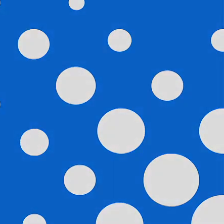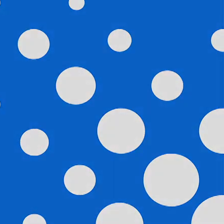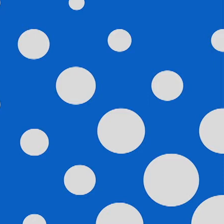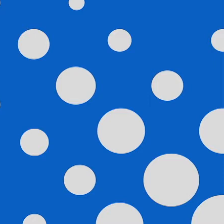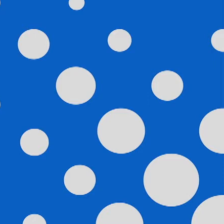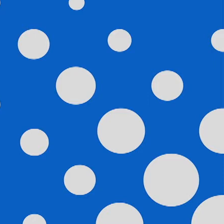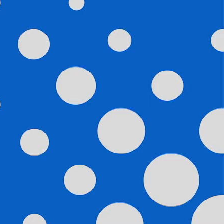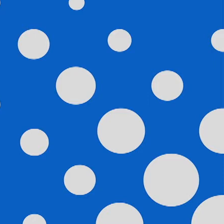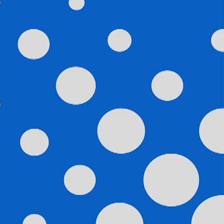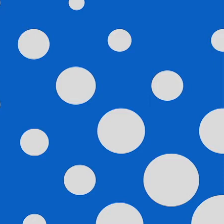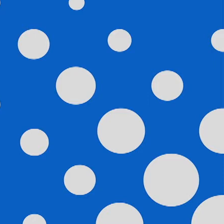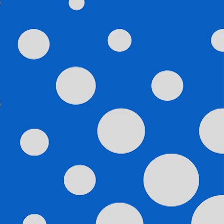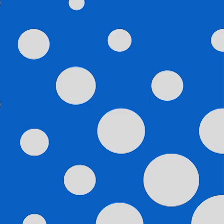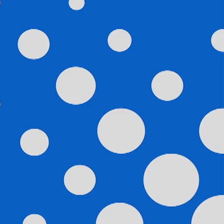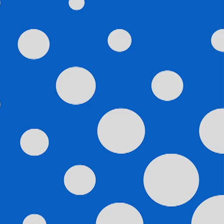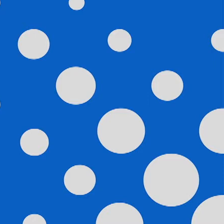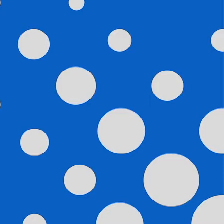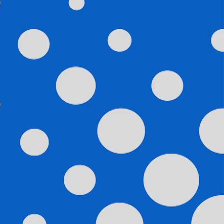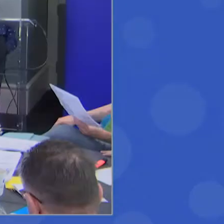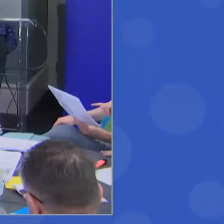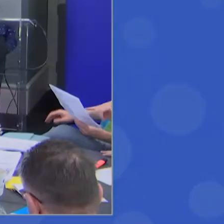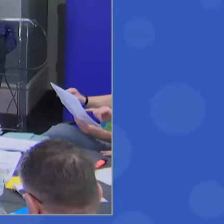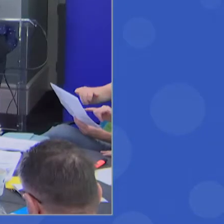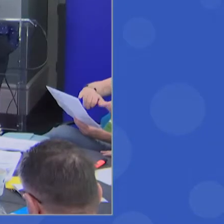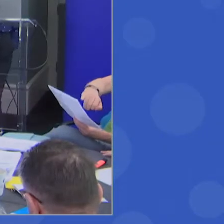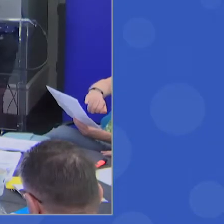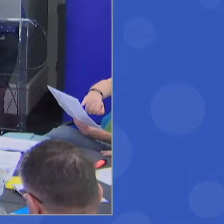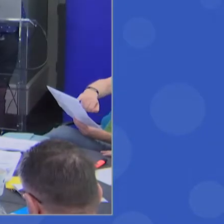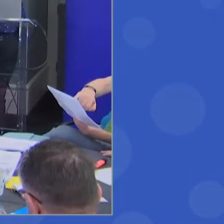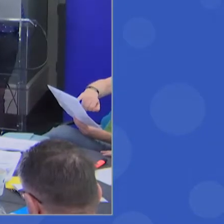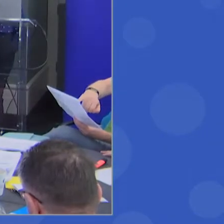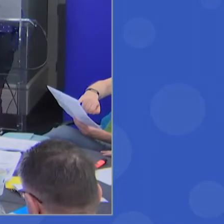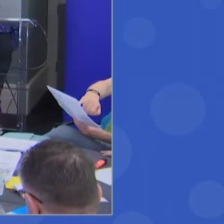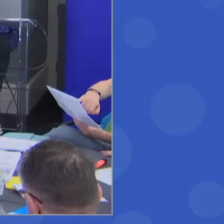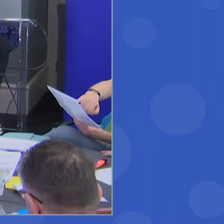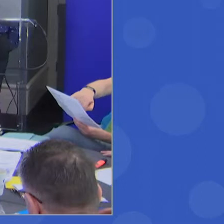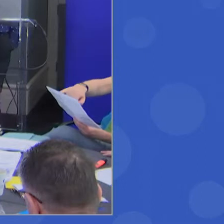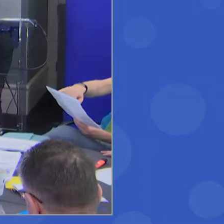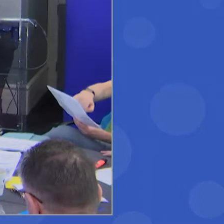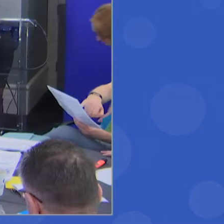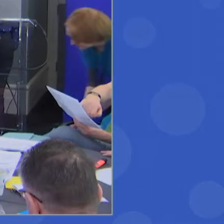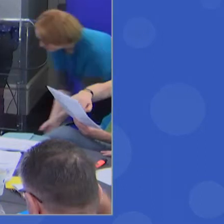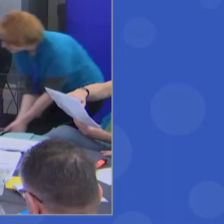Welcome back to the main room again the level of discussion and debate in the